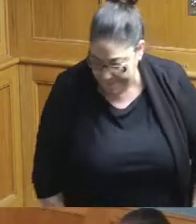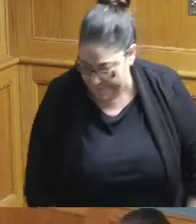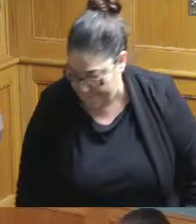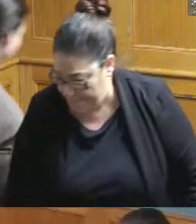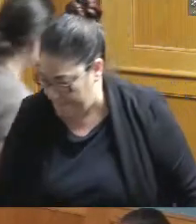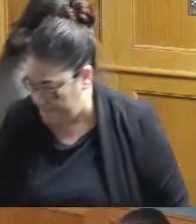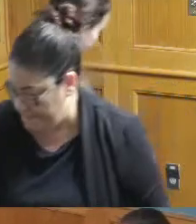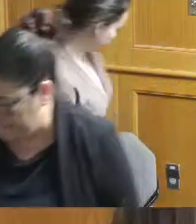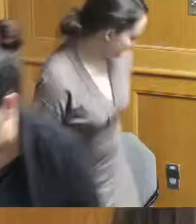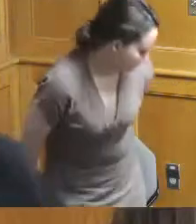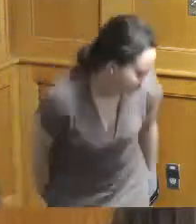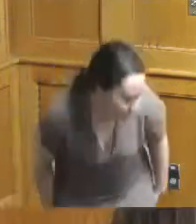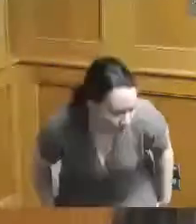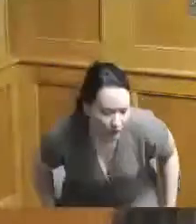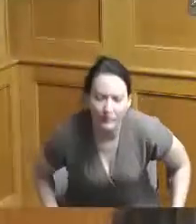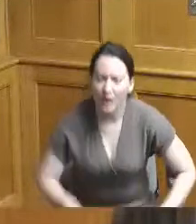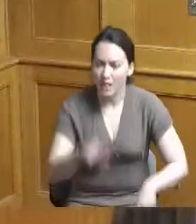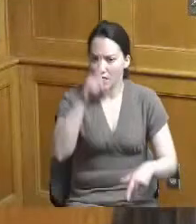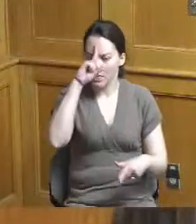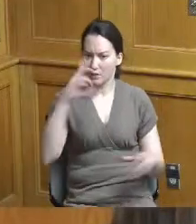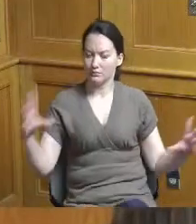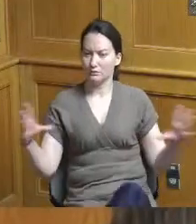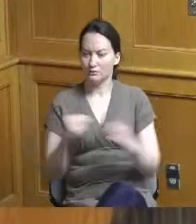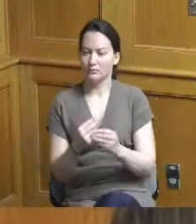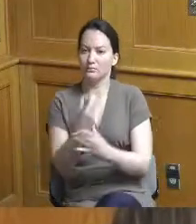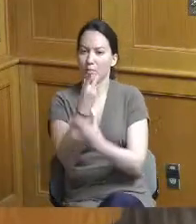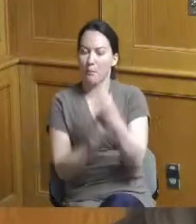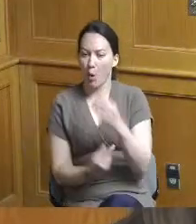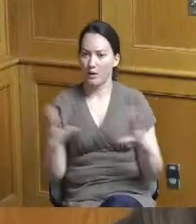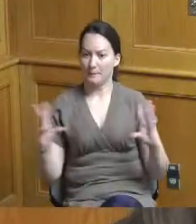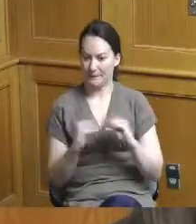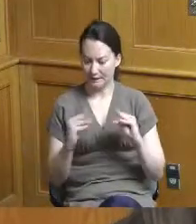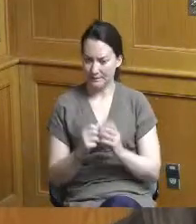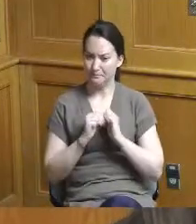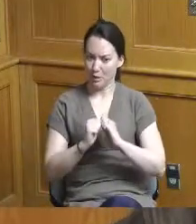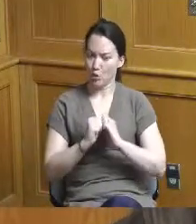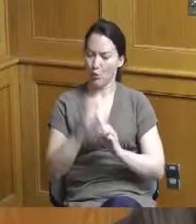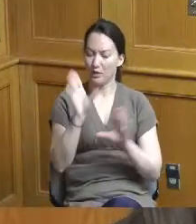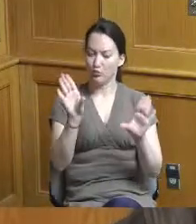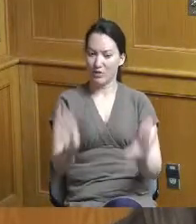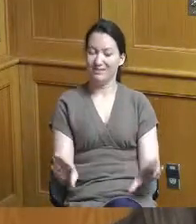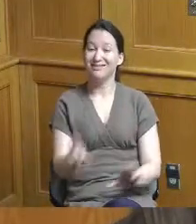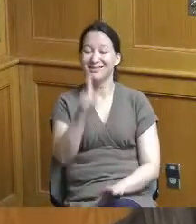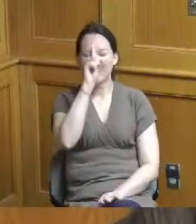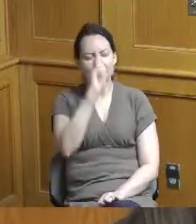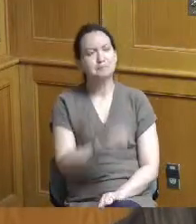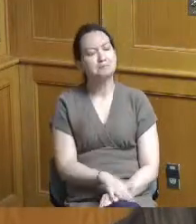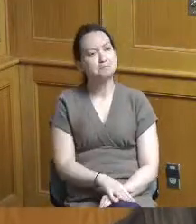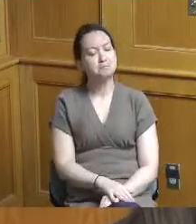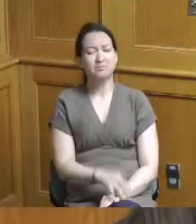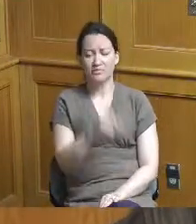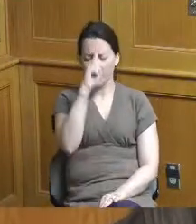and to make sure everybody is on the same page would be great I guess the big item for me is as